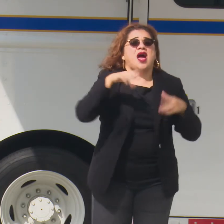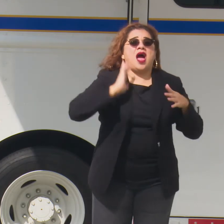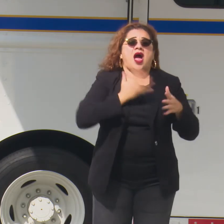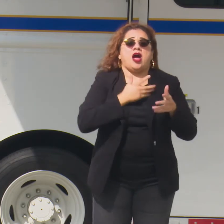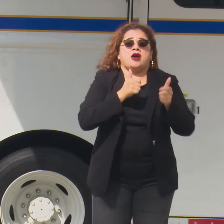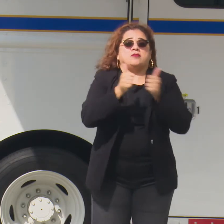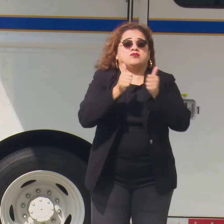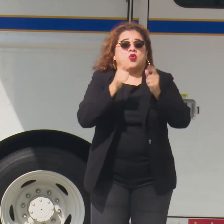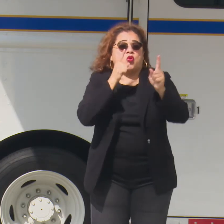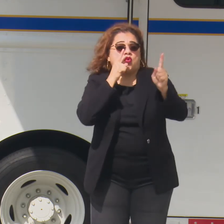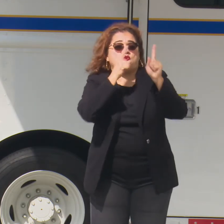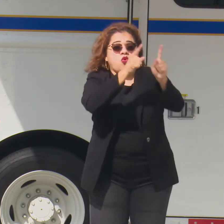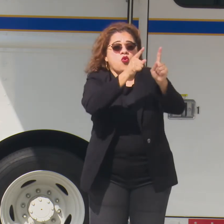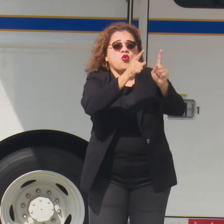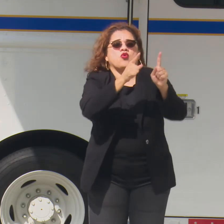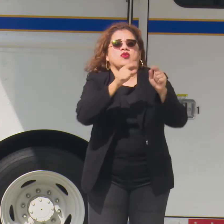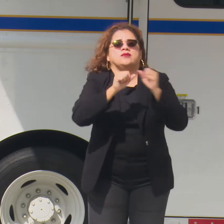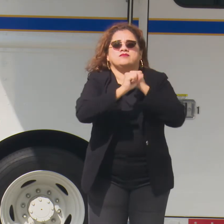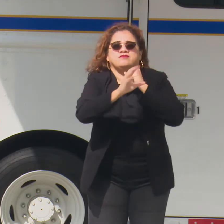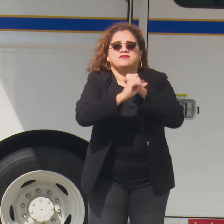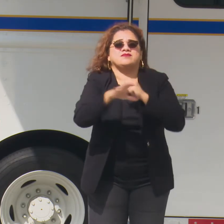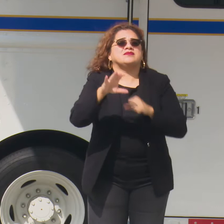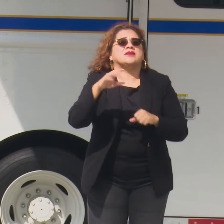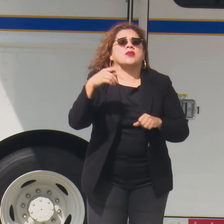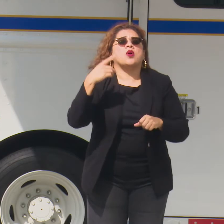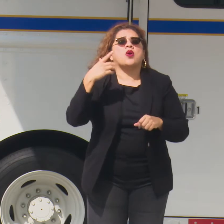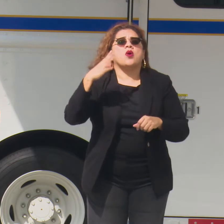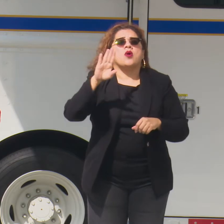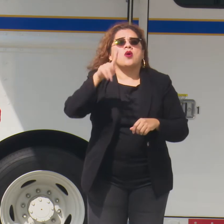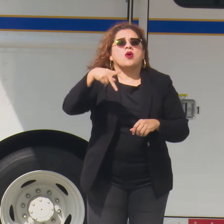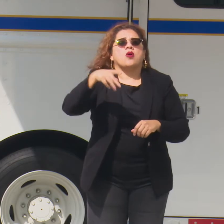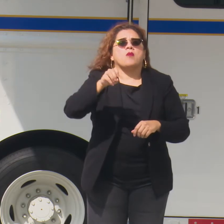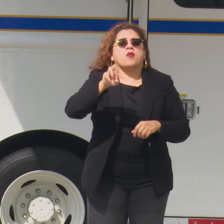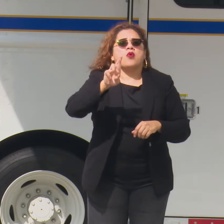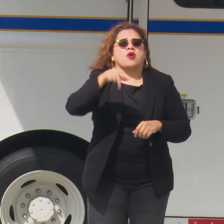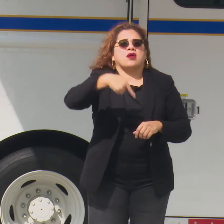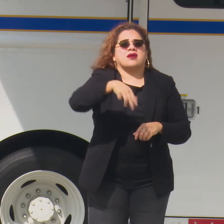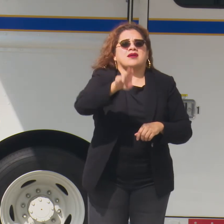which seeks to educate immigrants about the practices to prevent the spread of